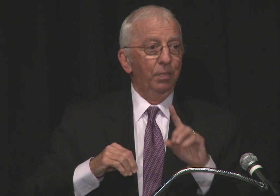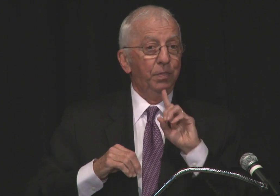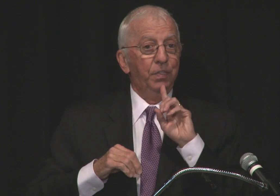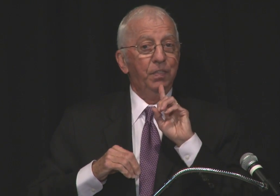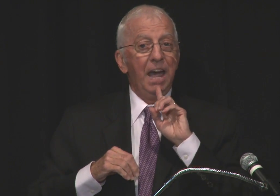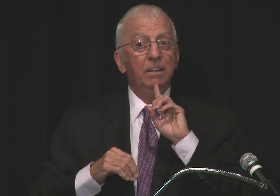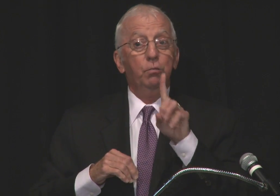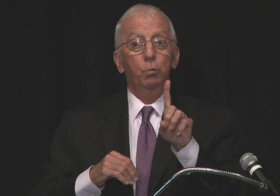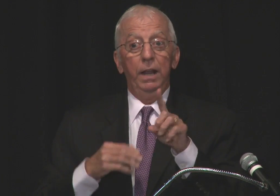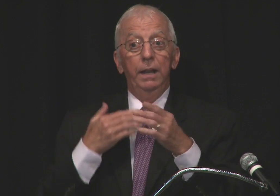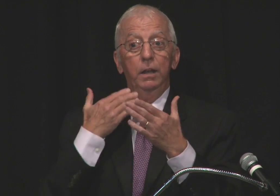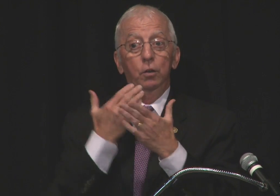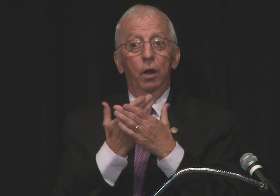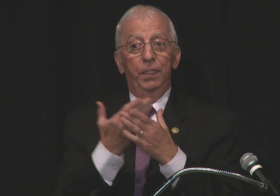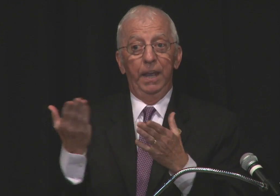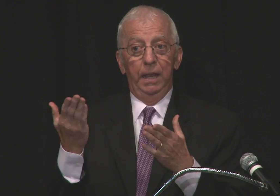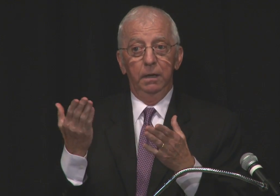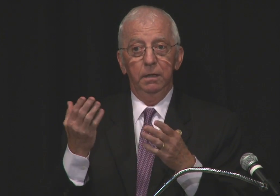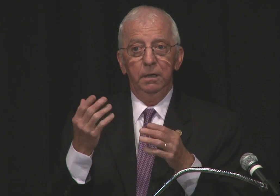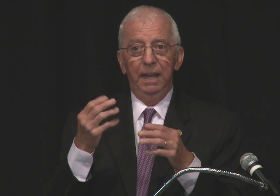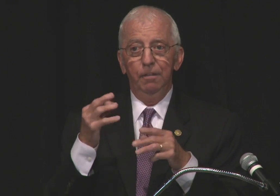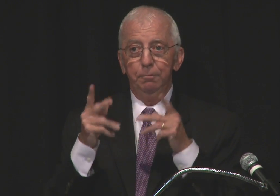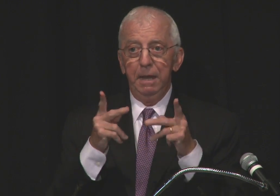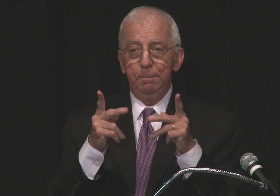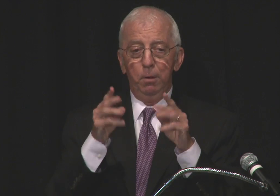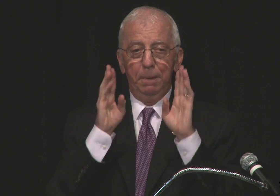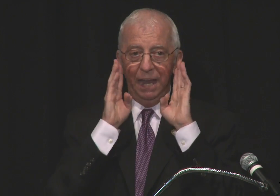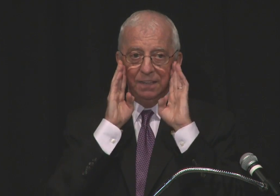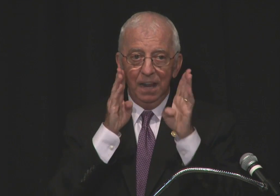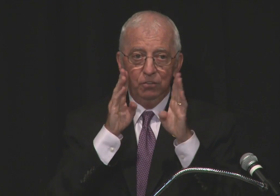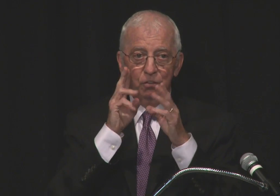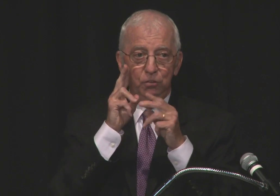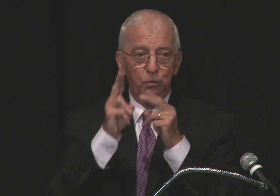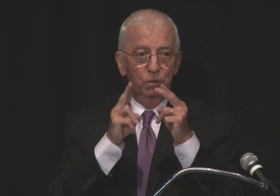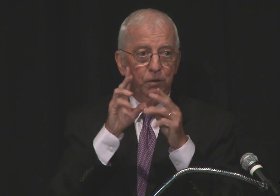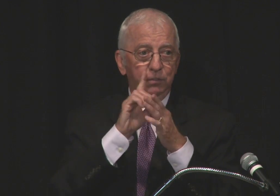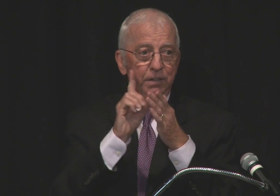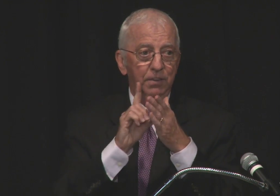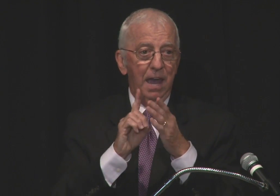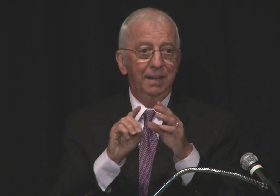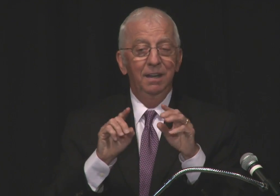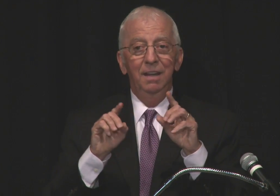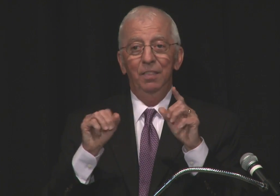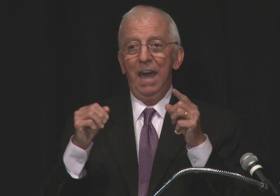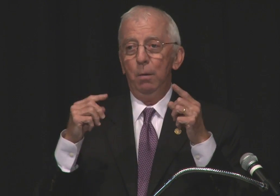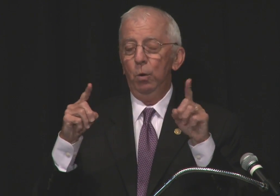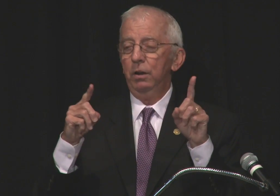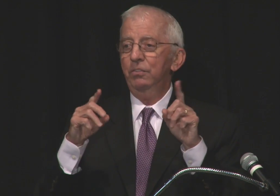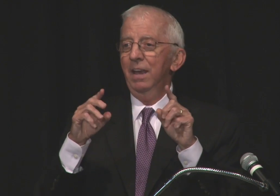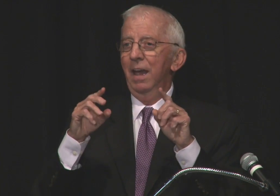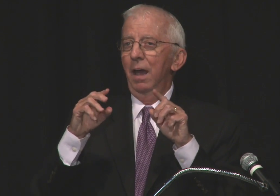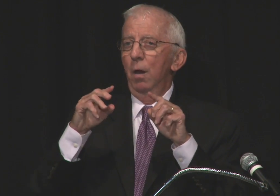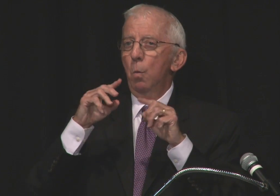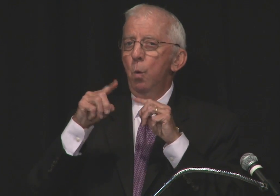And that's really a good thing. If people pay attention to universal design, that works.